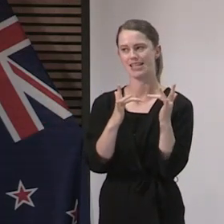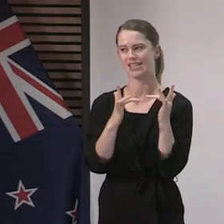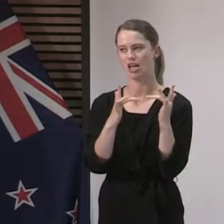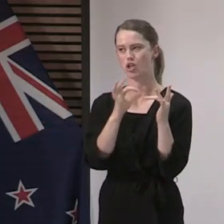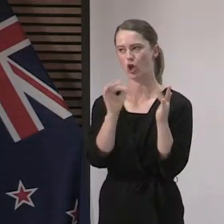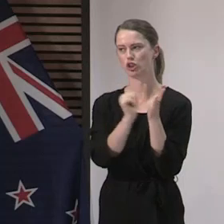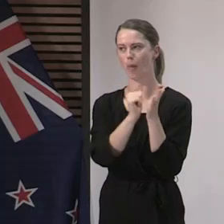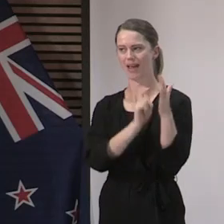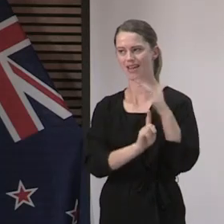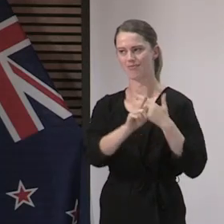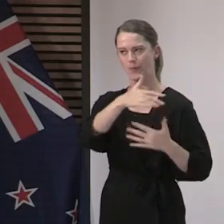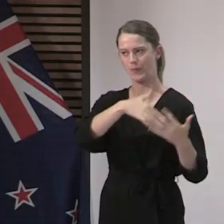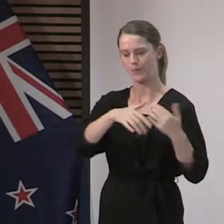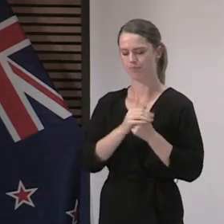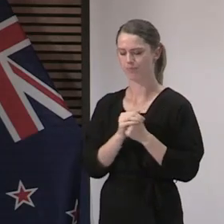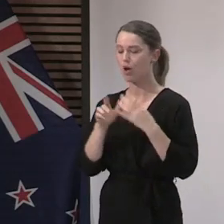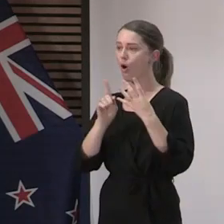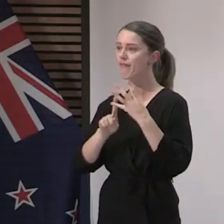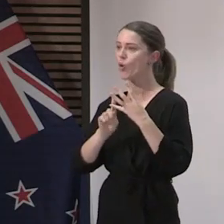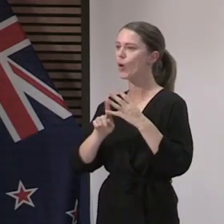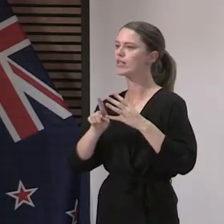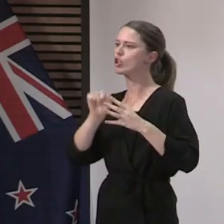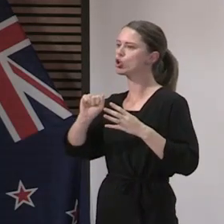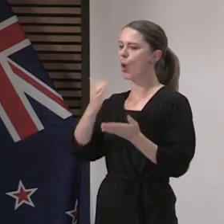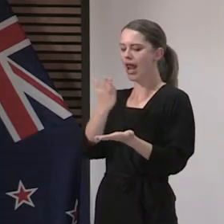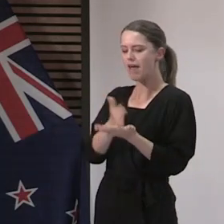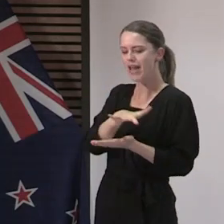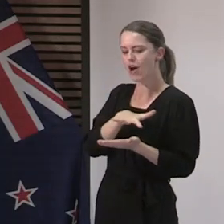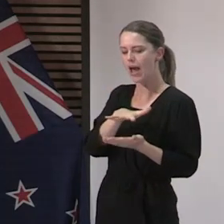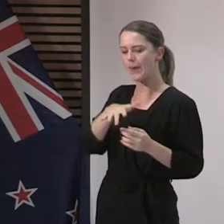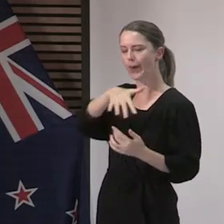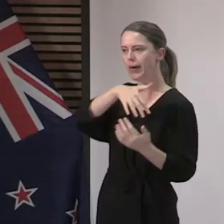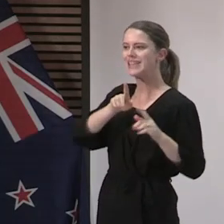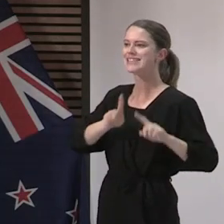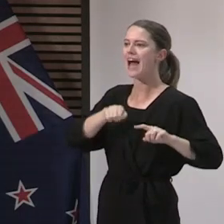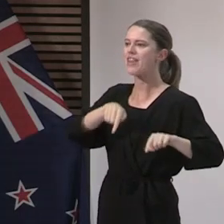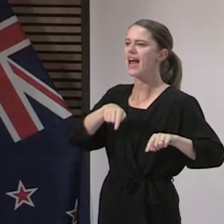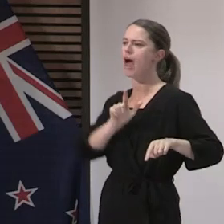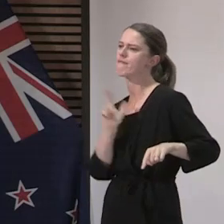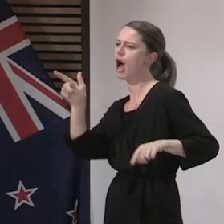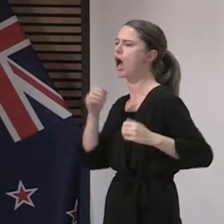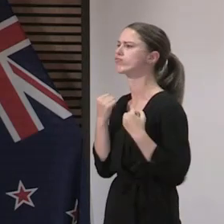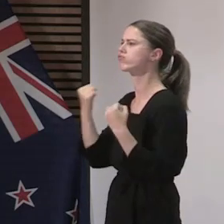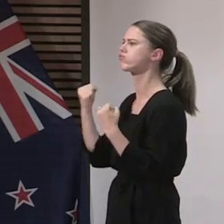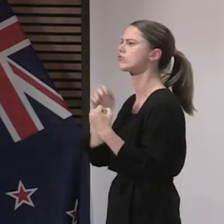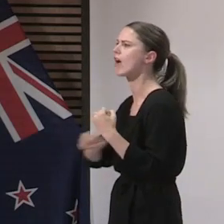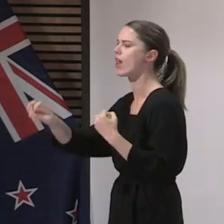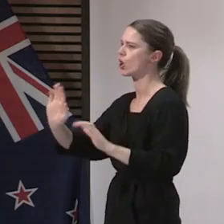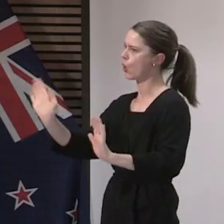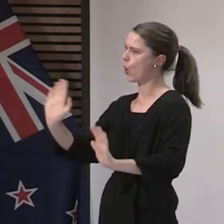long as it is contactless. Four, stay regional. You can exercise at parks or beaches